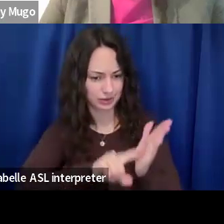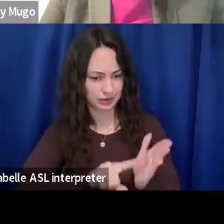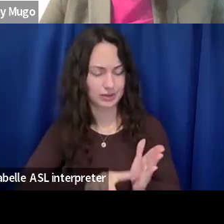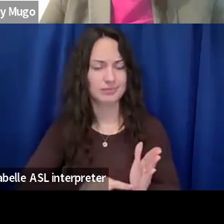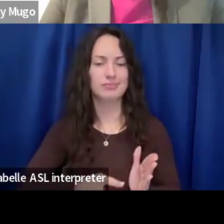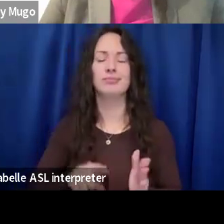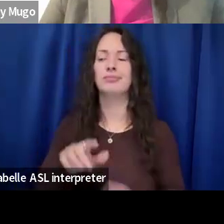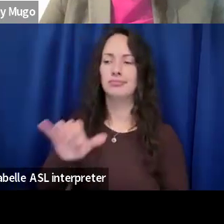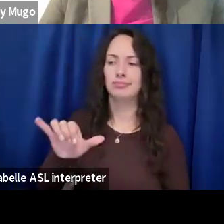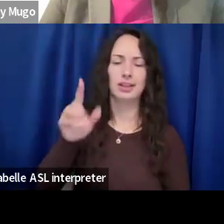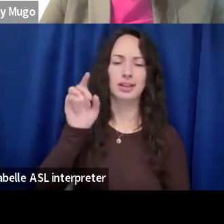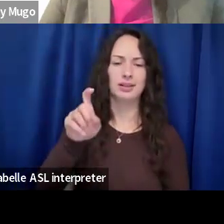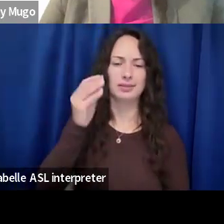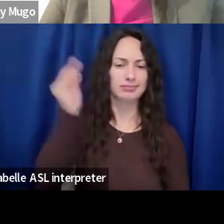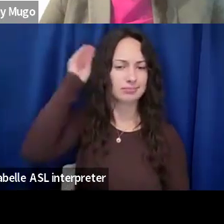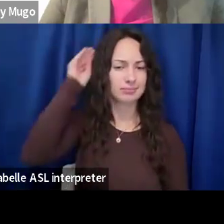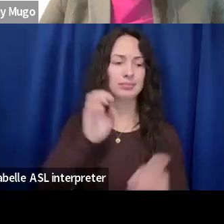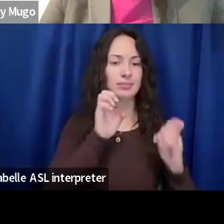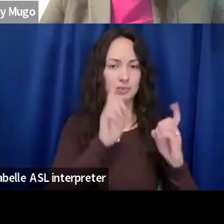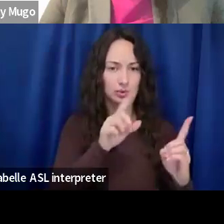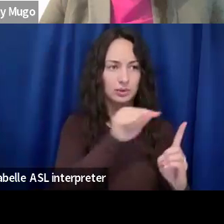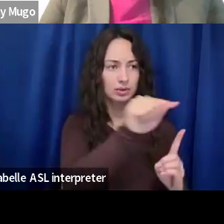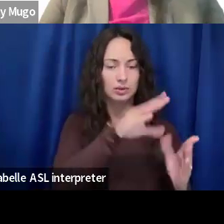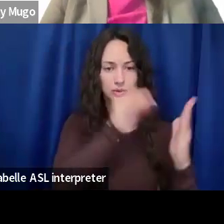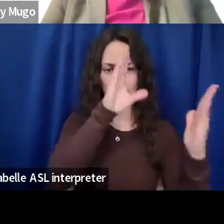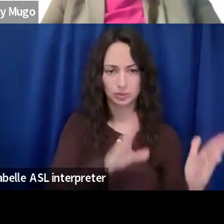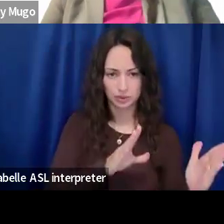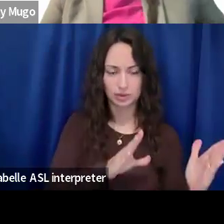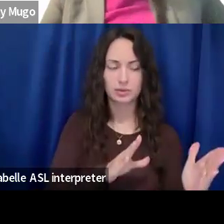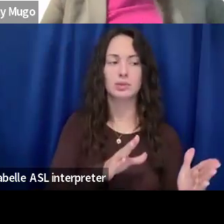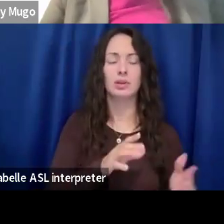and really educate students about what low income is